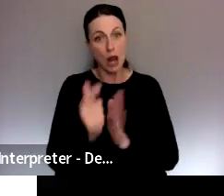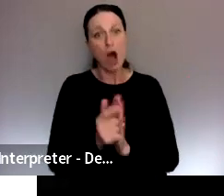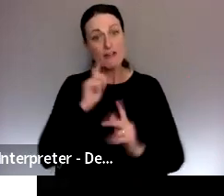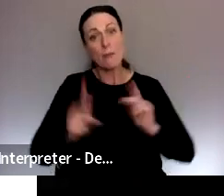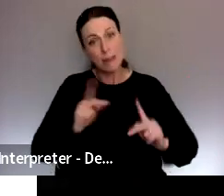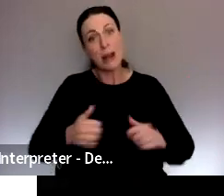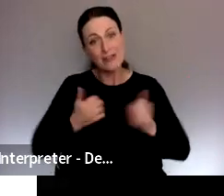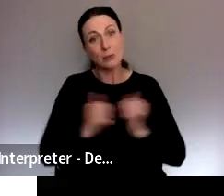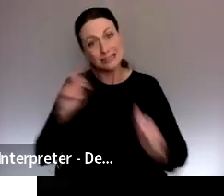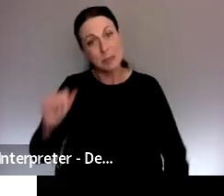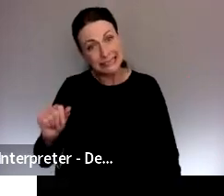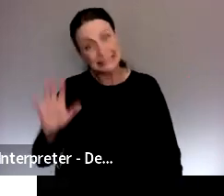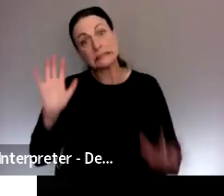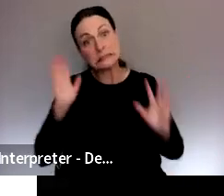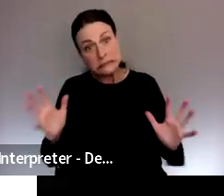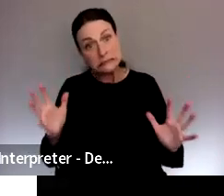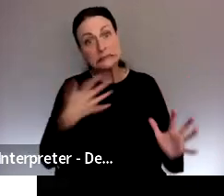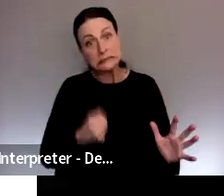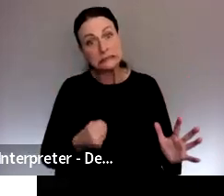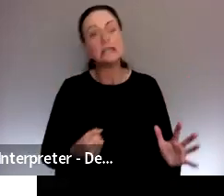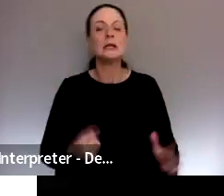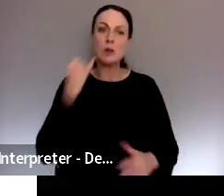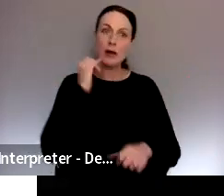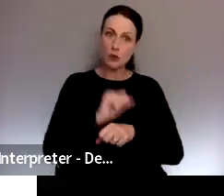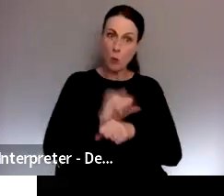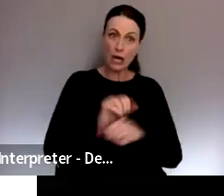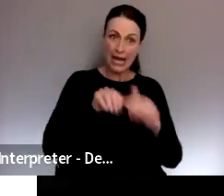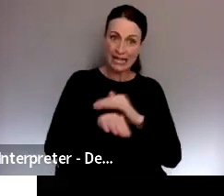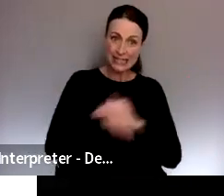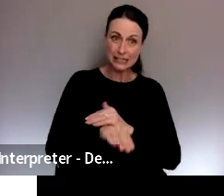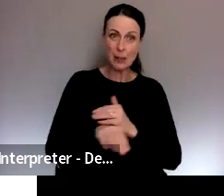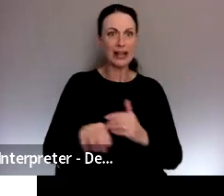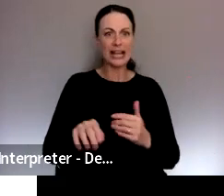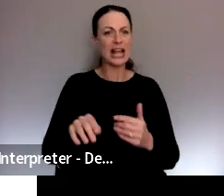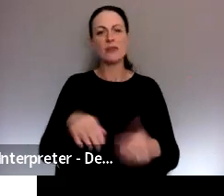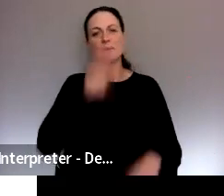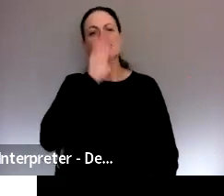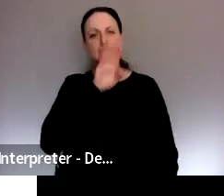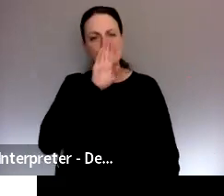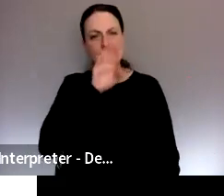for people living with disabilities. But, you know, if you work in accessibility, you trip over this stuff all the time.